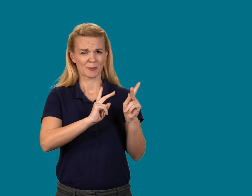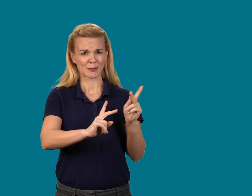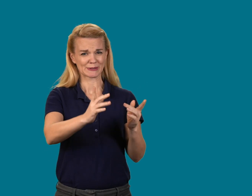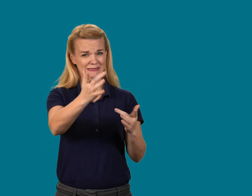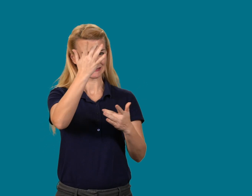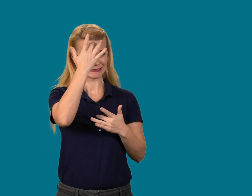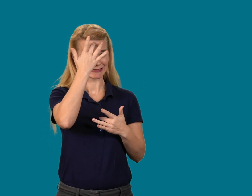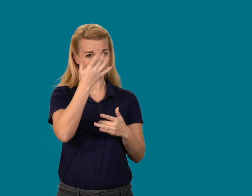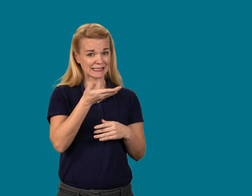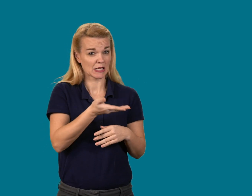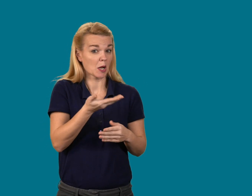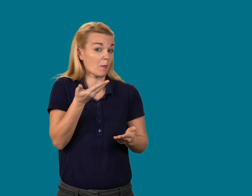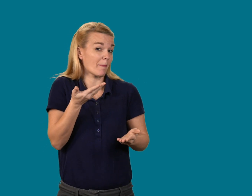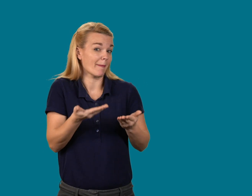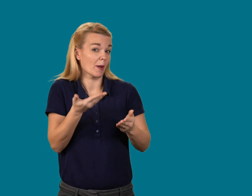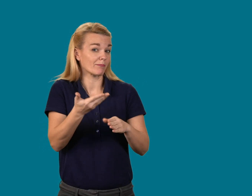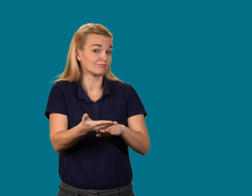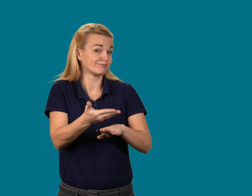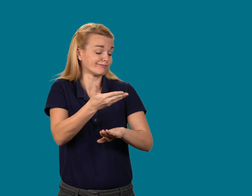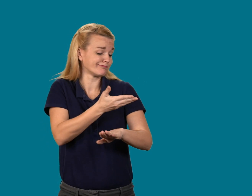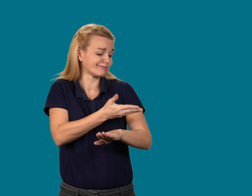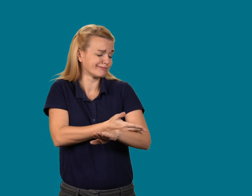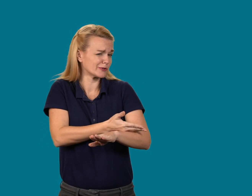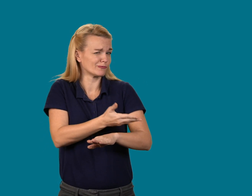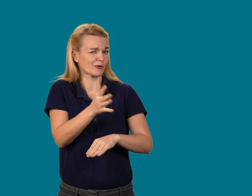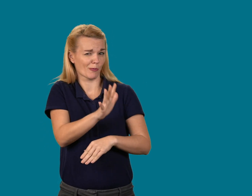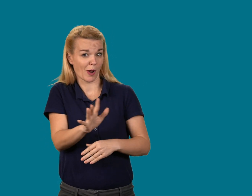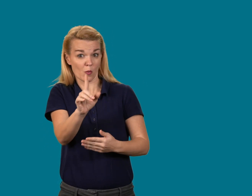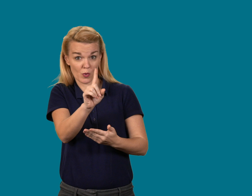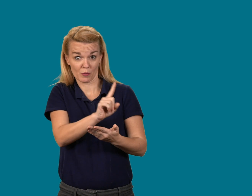For most people, symptoms last a few days,